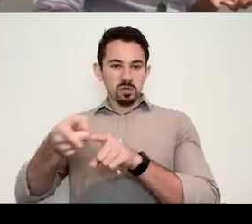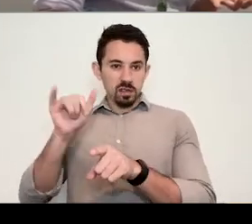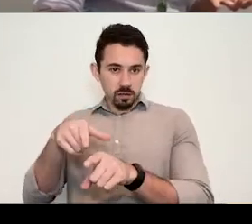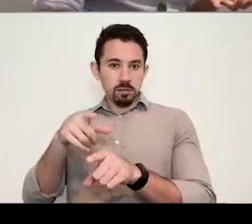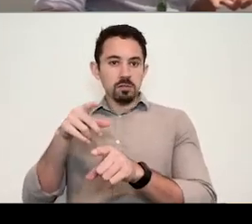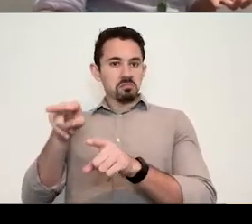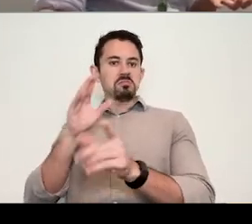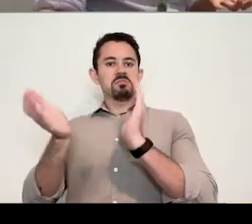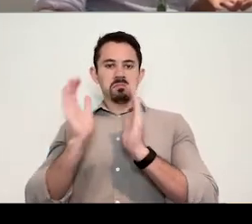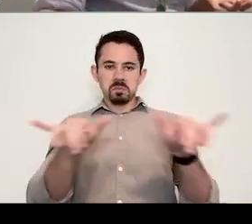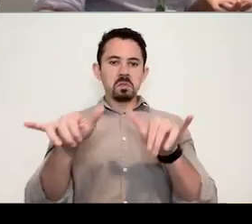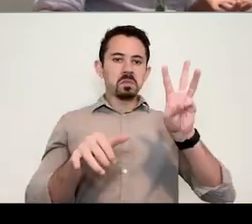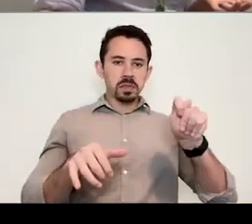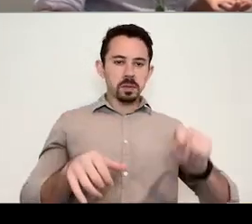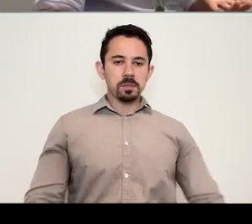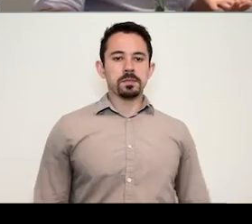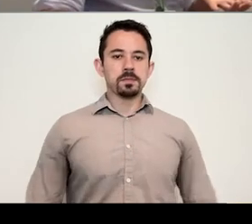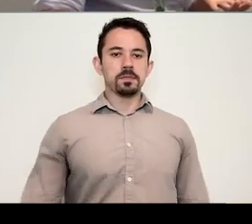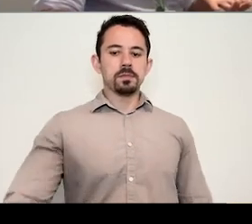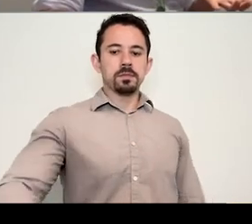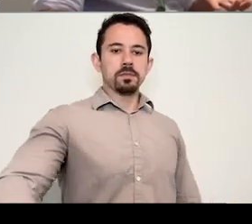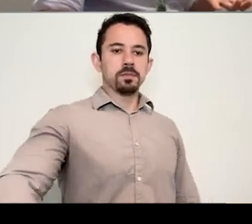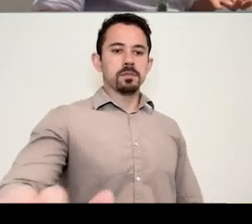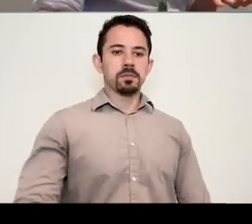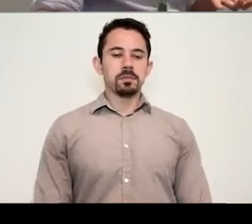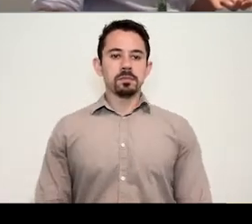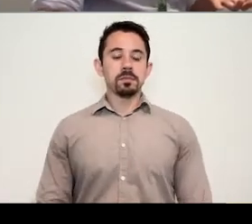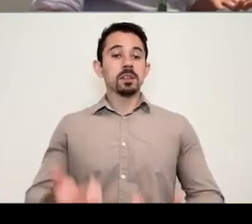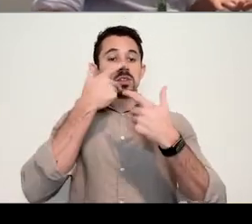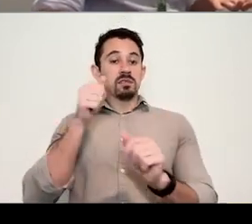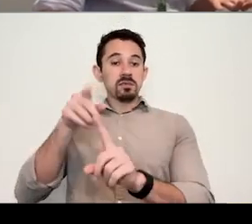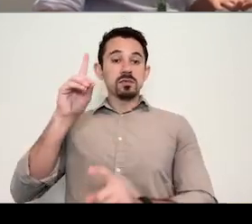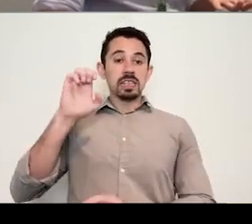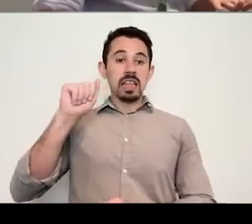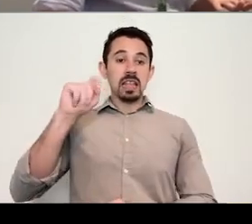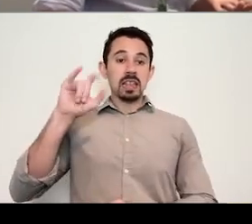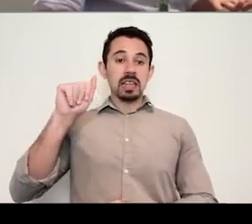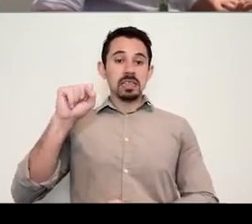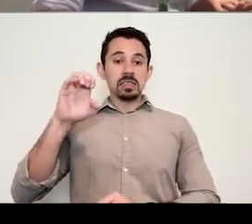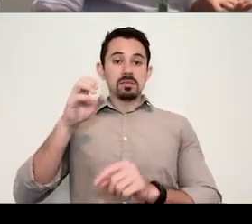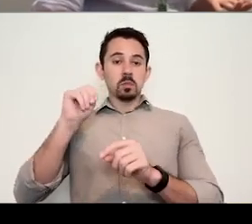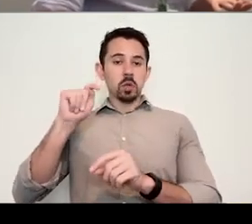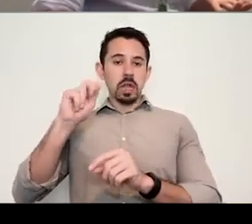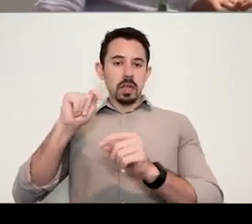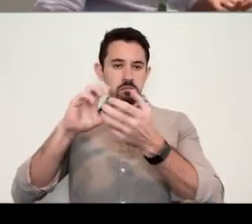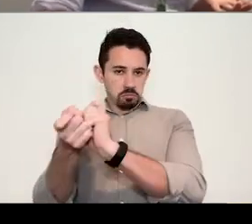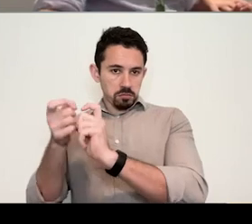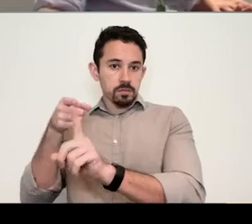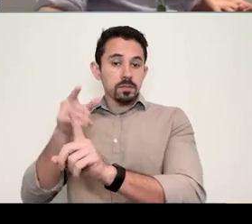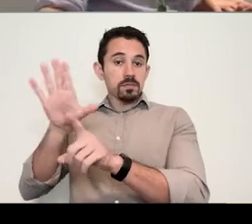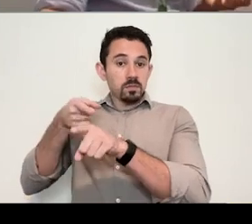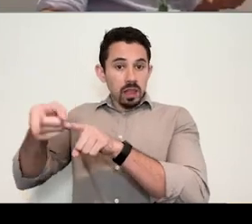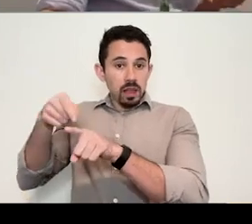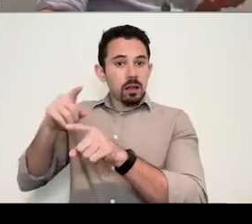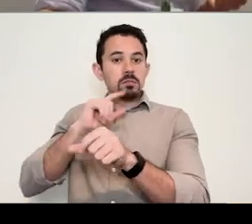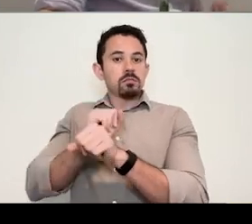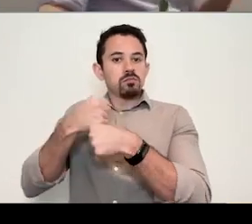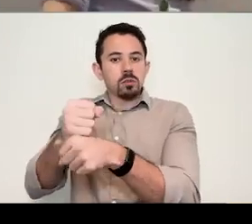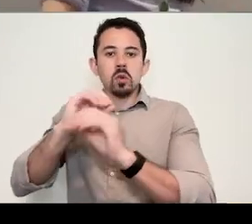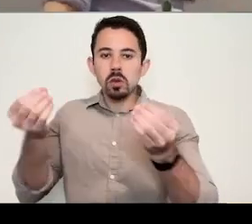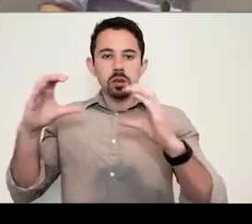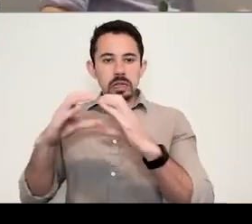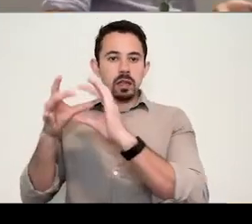as expected. The complementation strain looked comparable to wild type and interestingly the